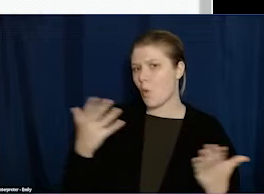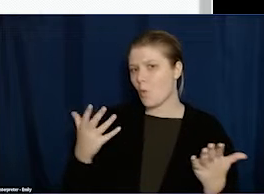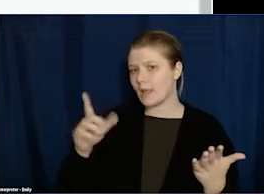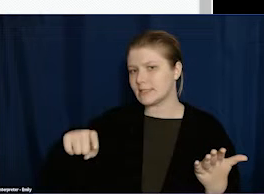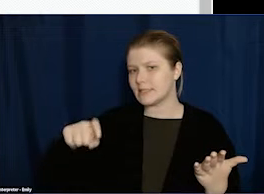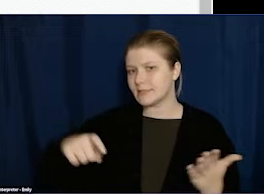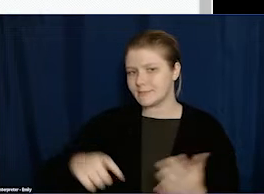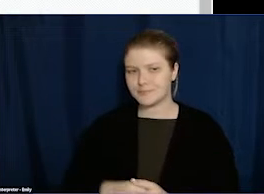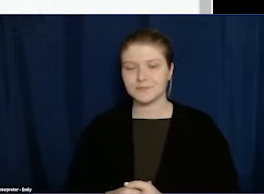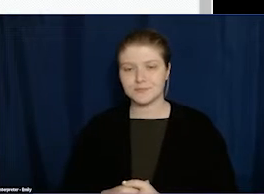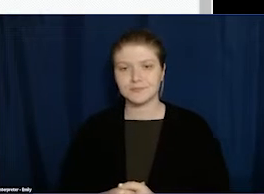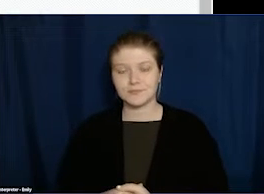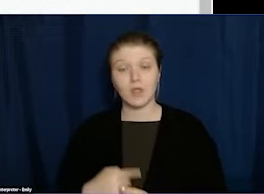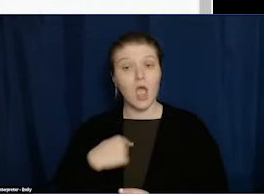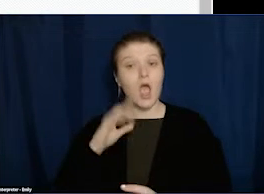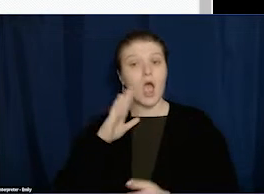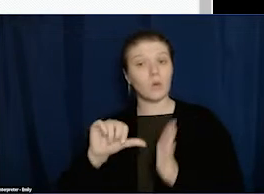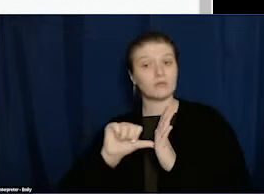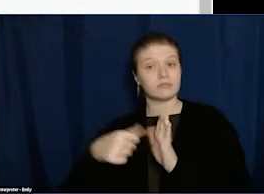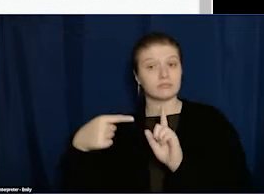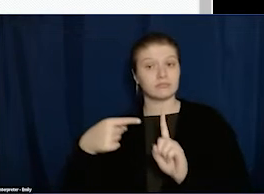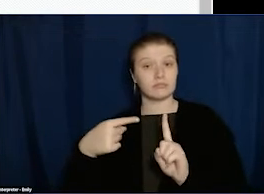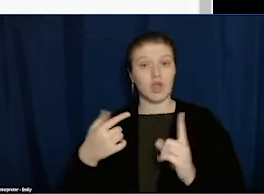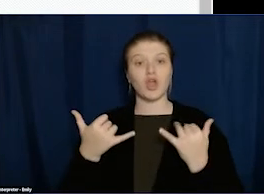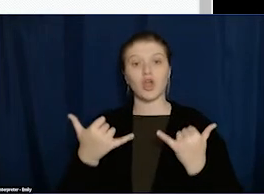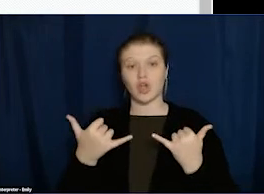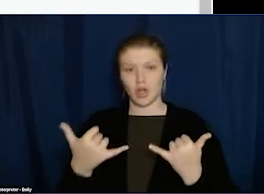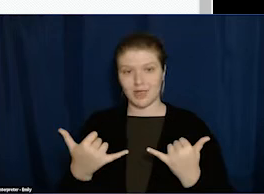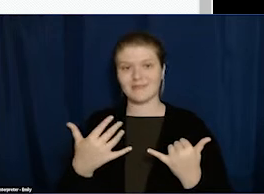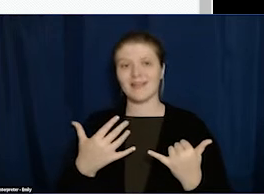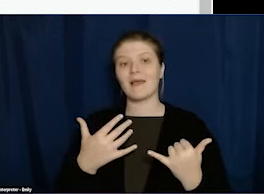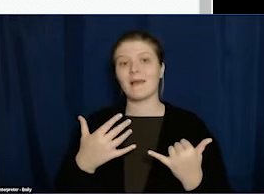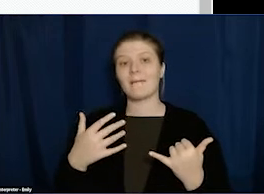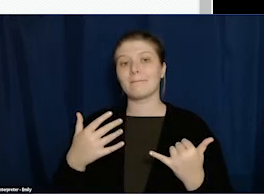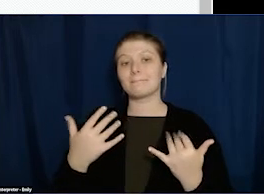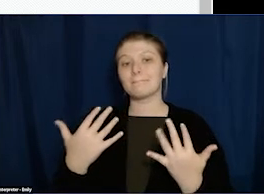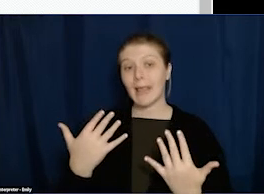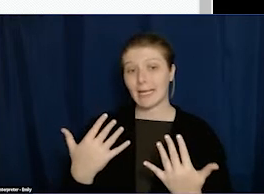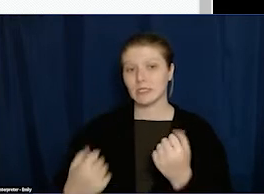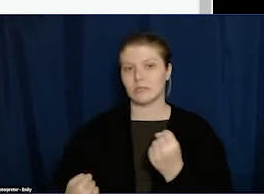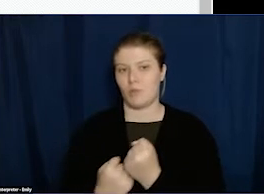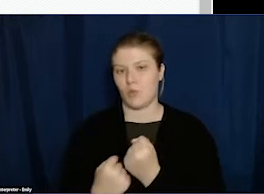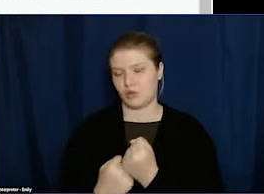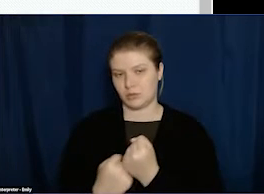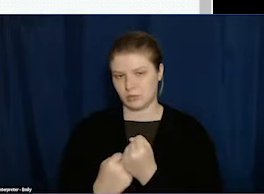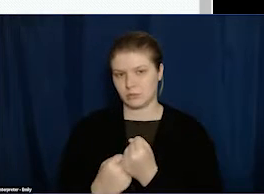I will highlight Current and Pending Support. So there are, as you all know, there's two approved NSF formats